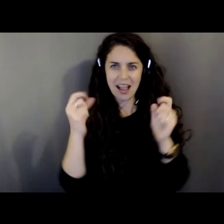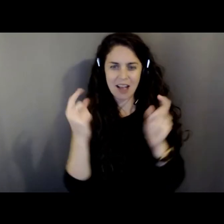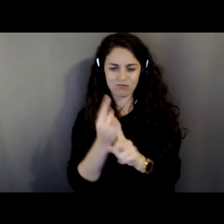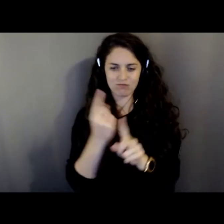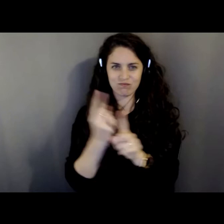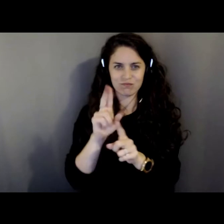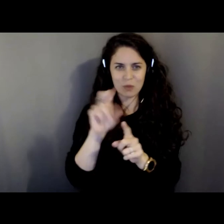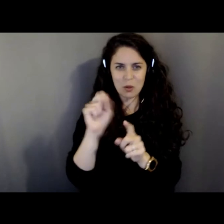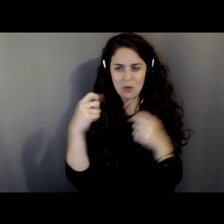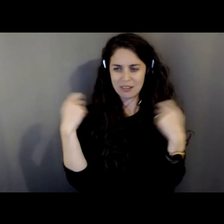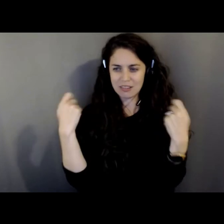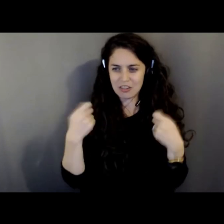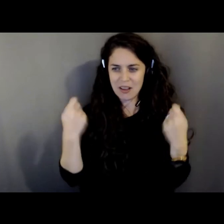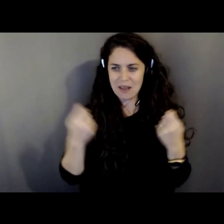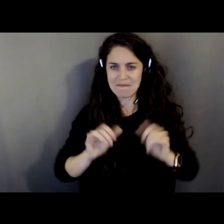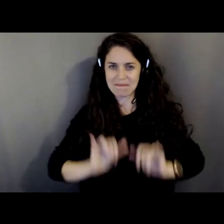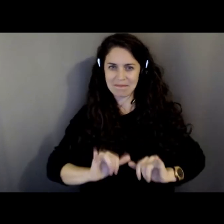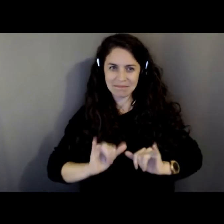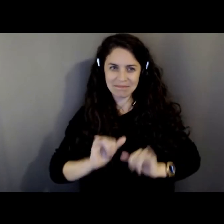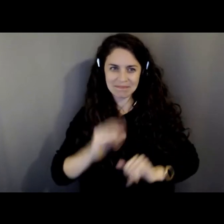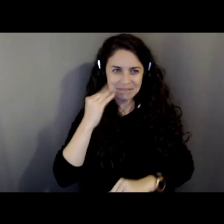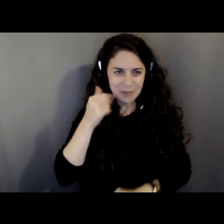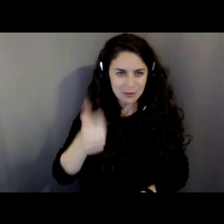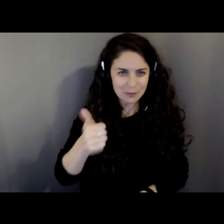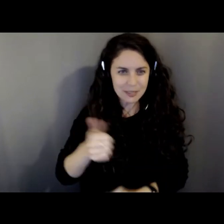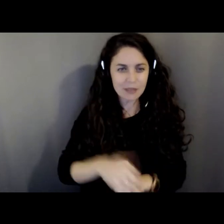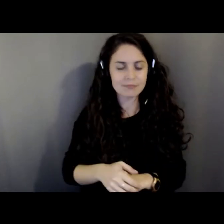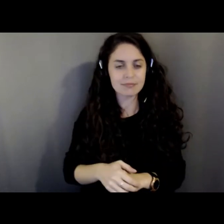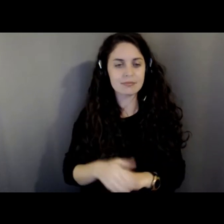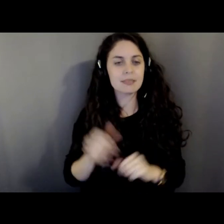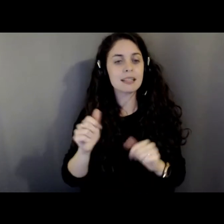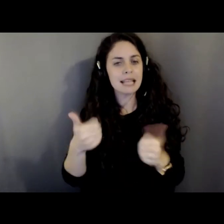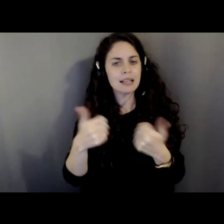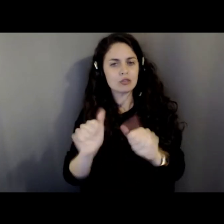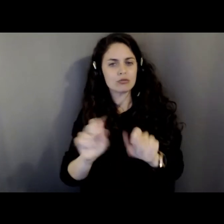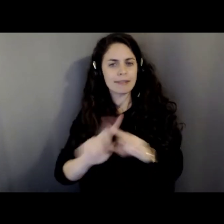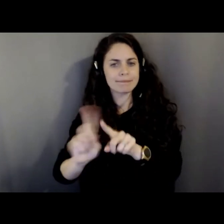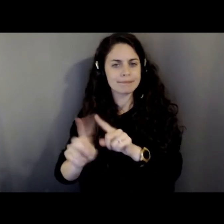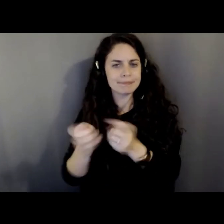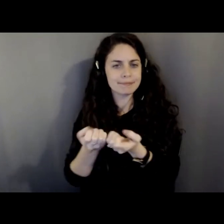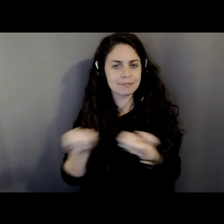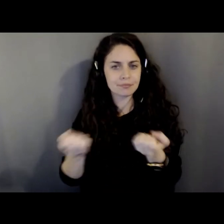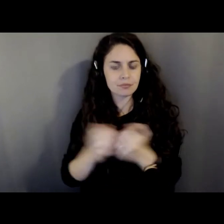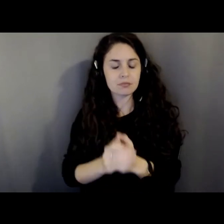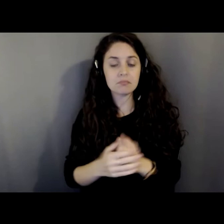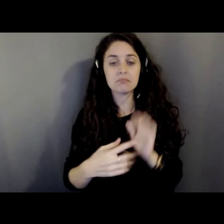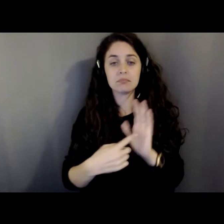like. They also get to try out equipment. If we have a student with a physical disability,